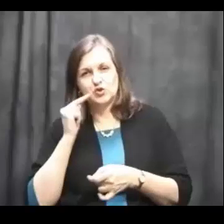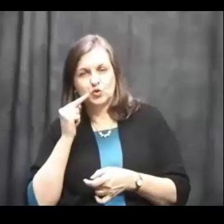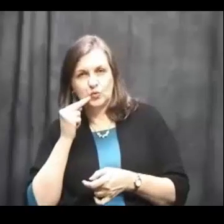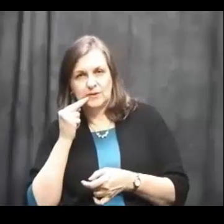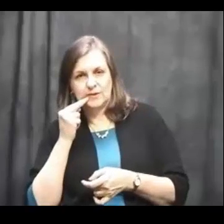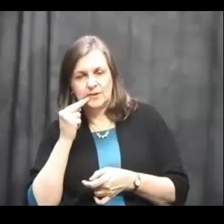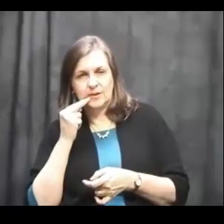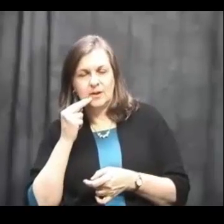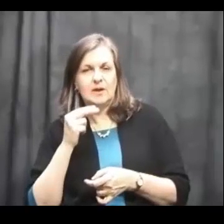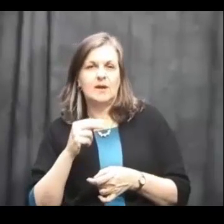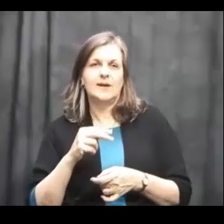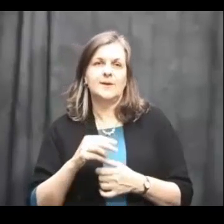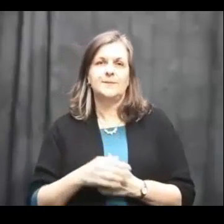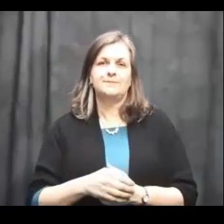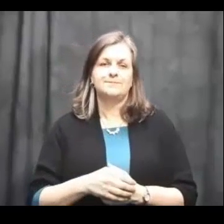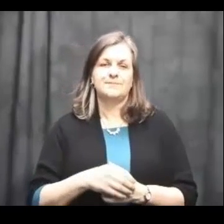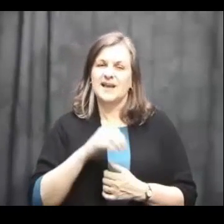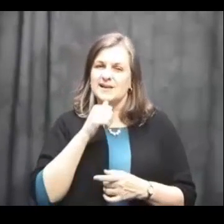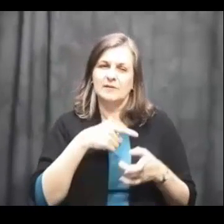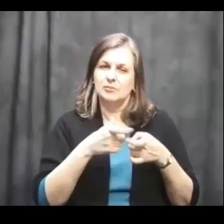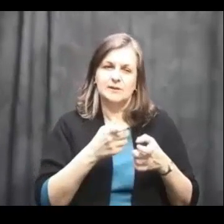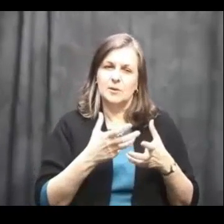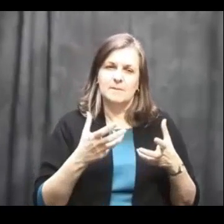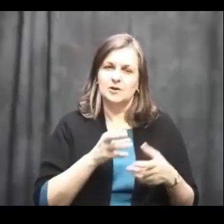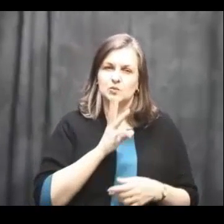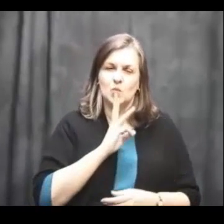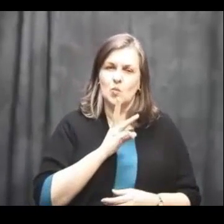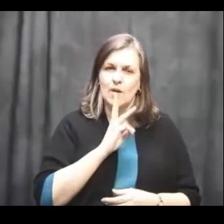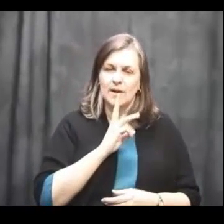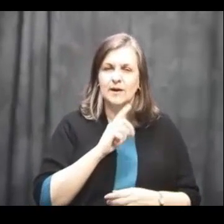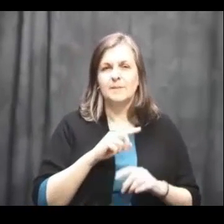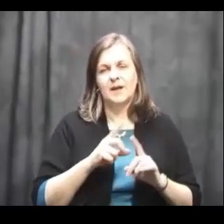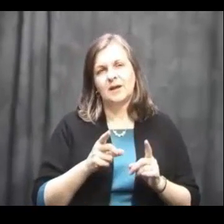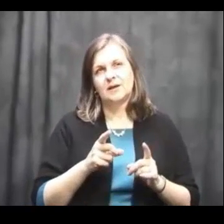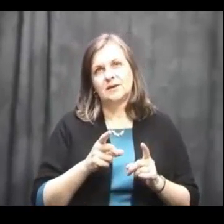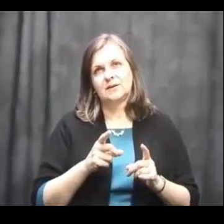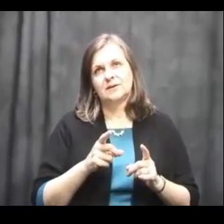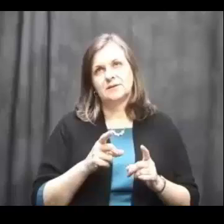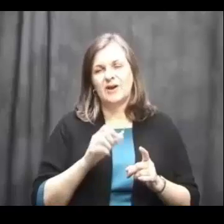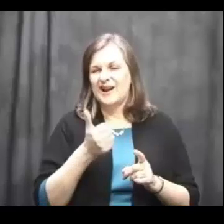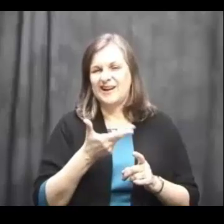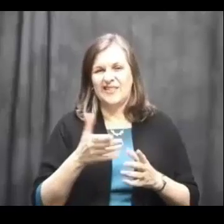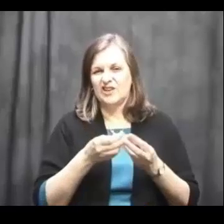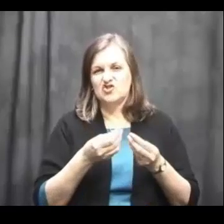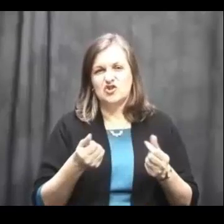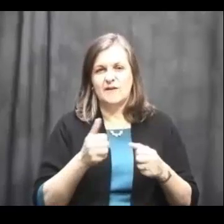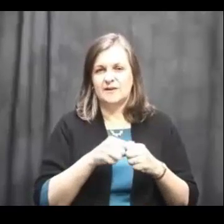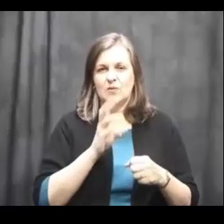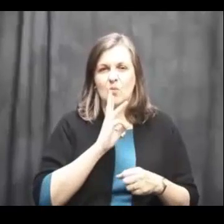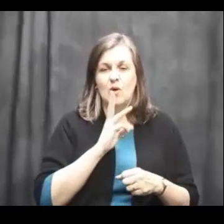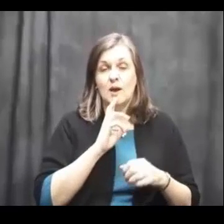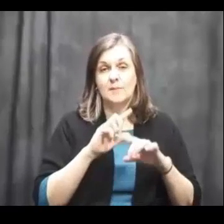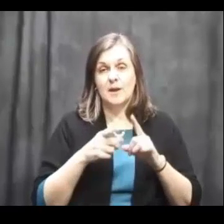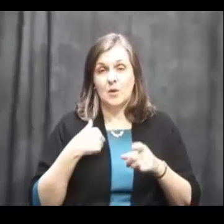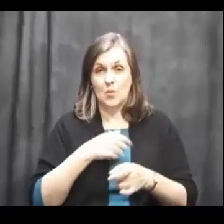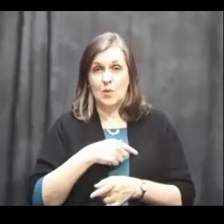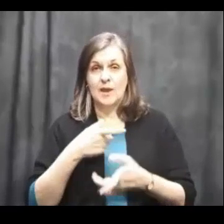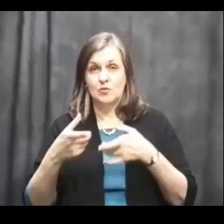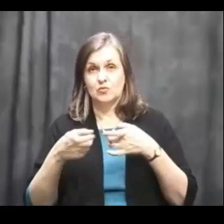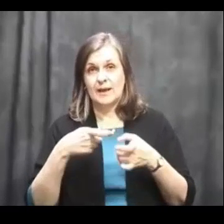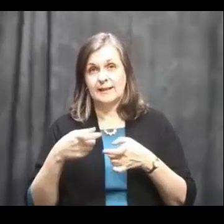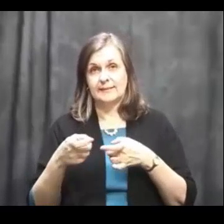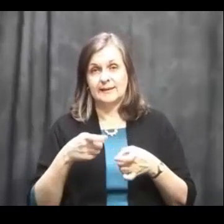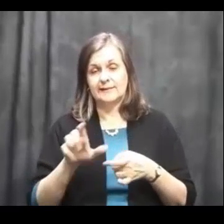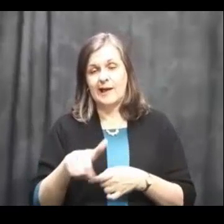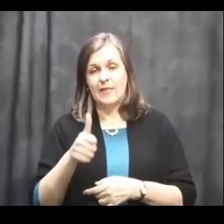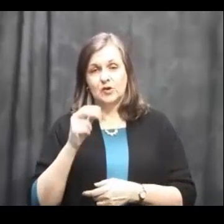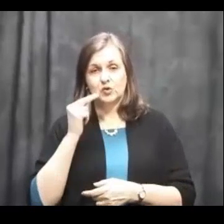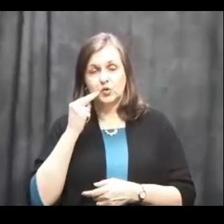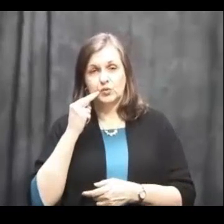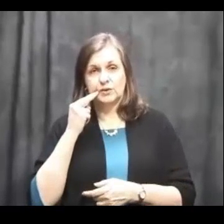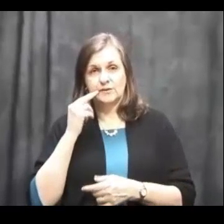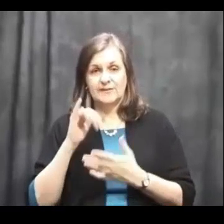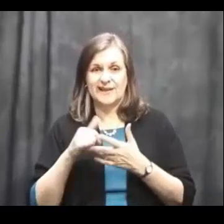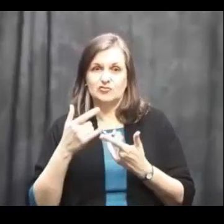primarily nutrients much less water or anything along those lines-- or anything dissolved in the water but we're gonna